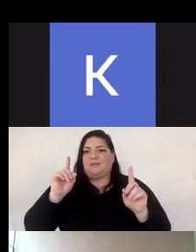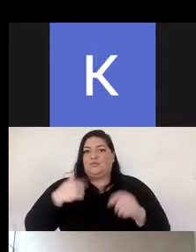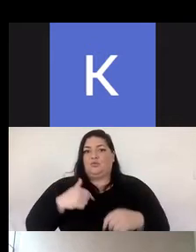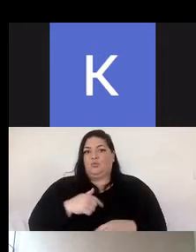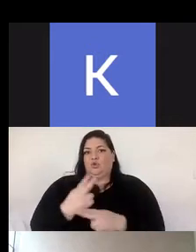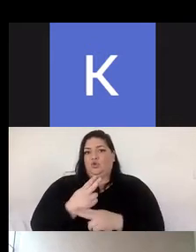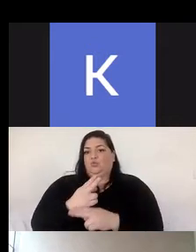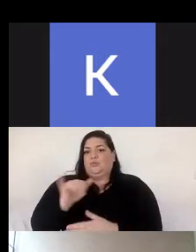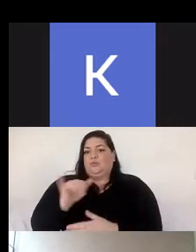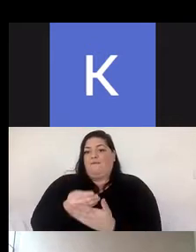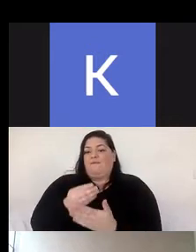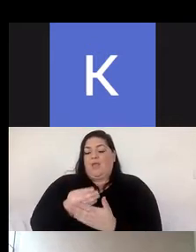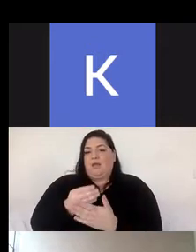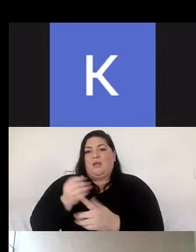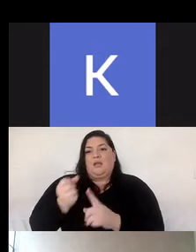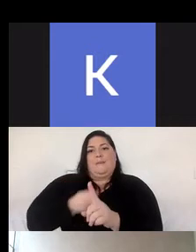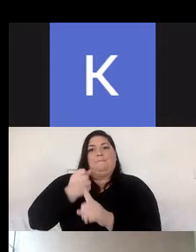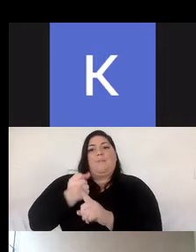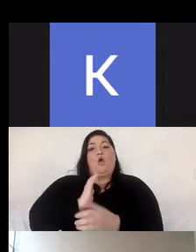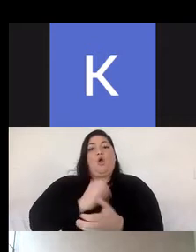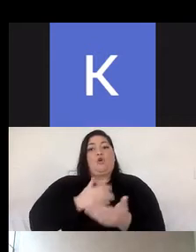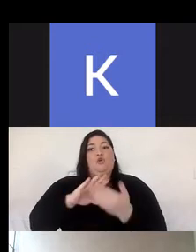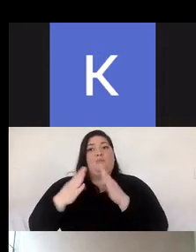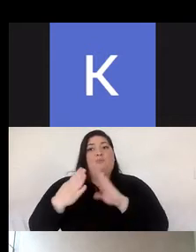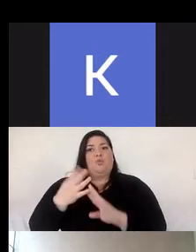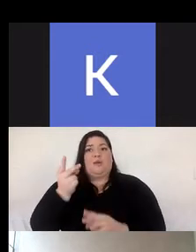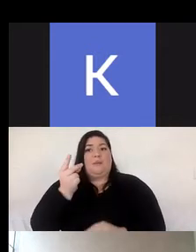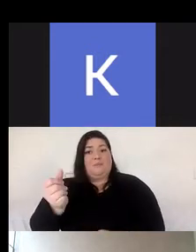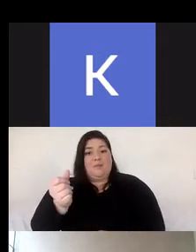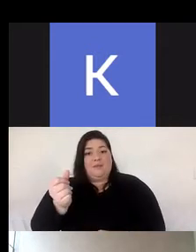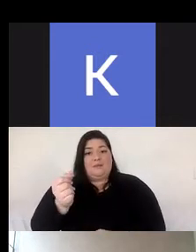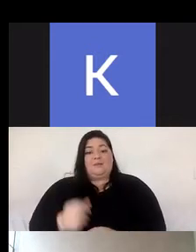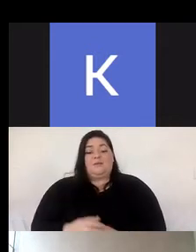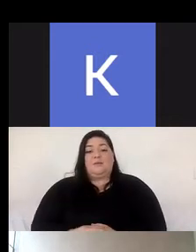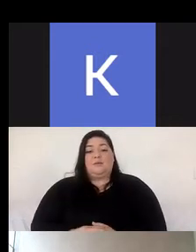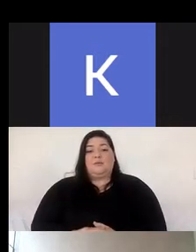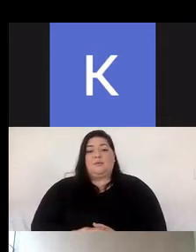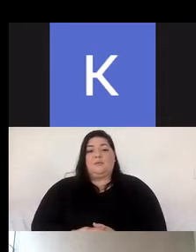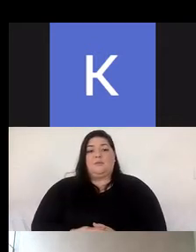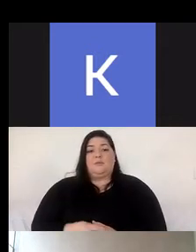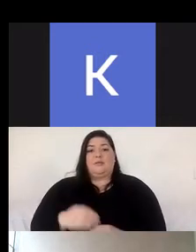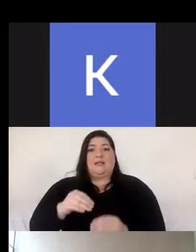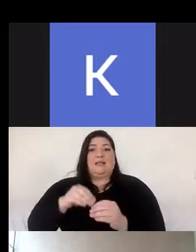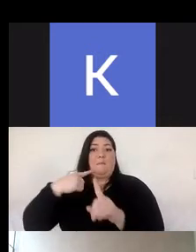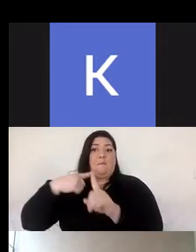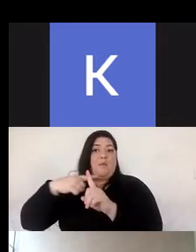how it impacted our community right away and strongly.